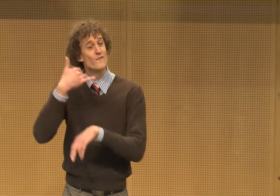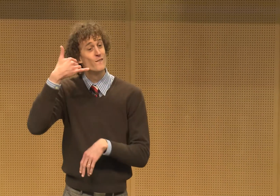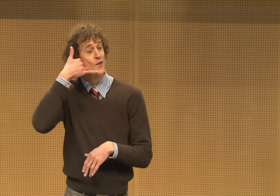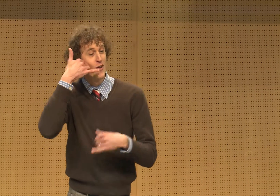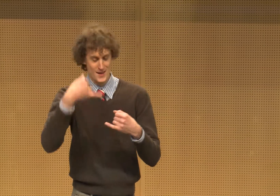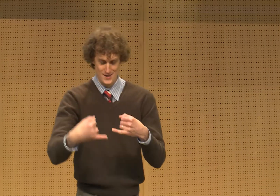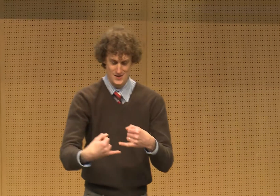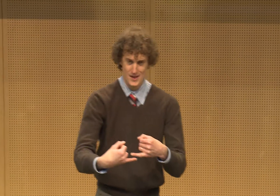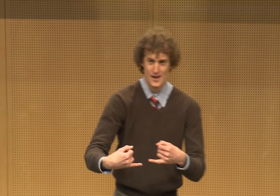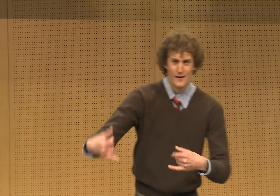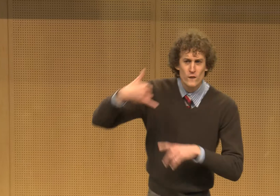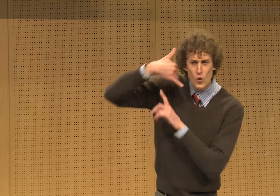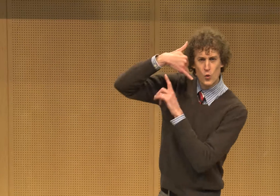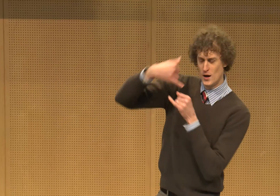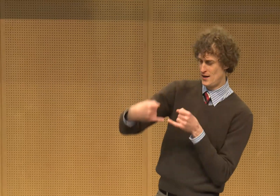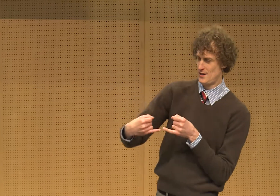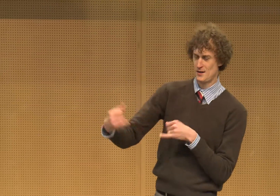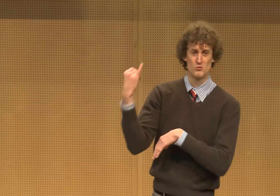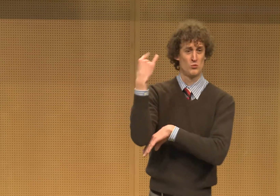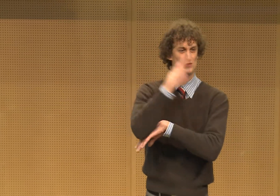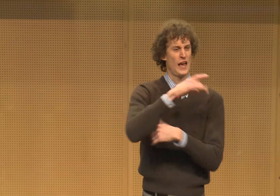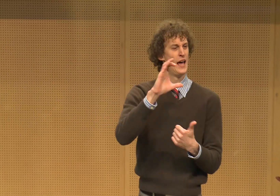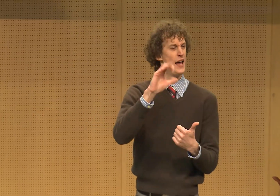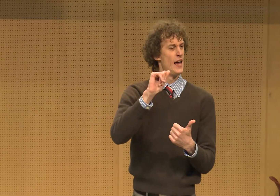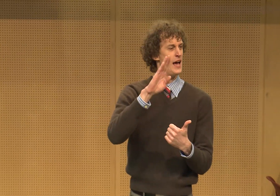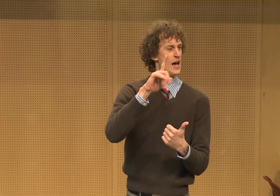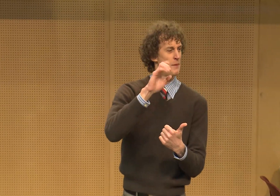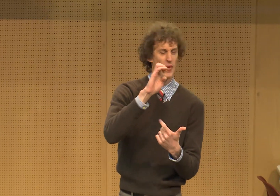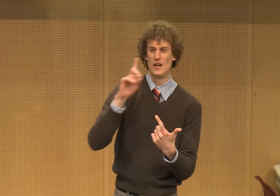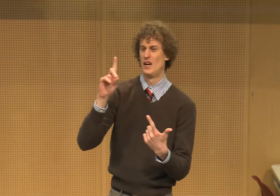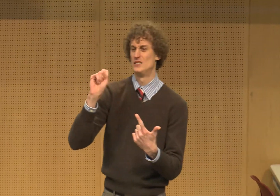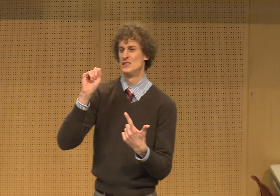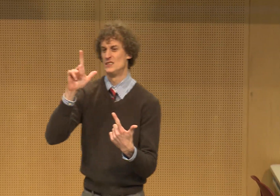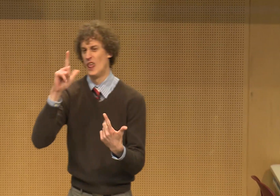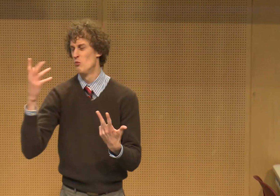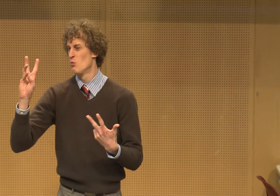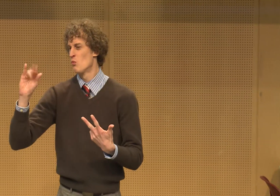The TTY uses the phone line, the land line. Ha.